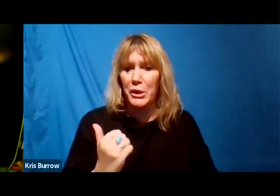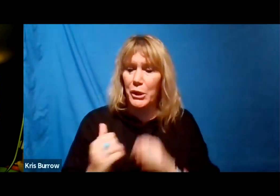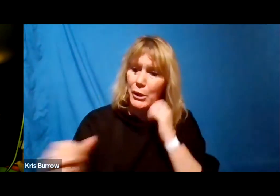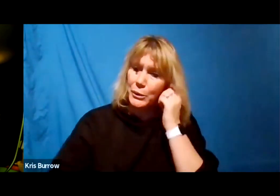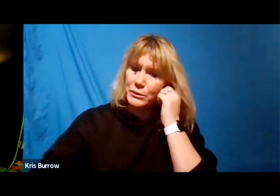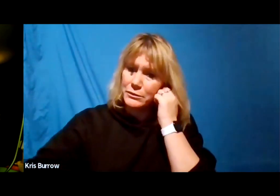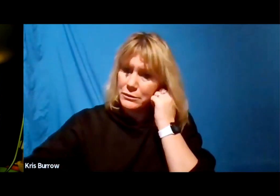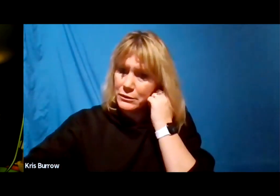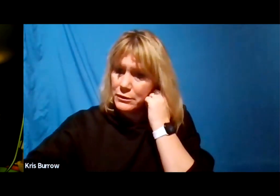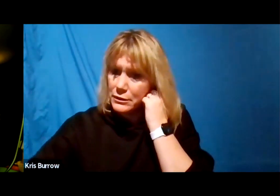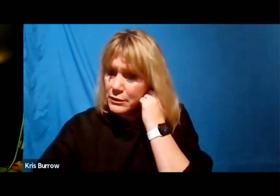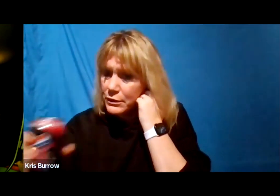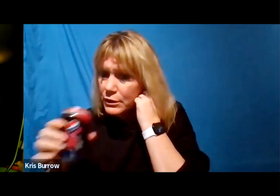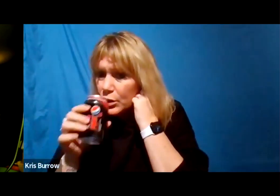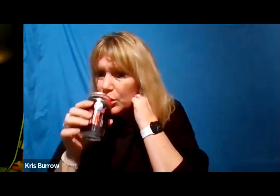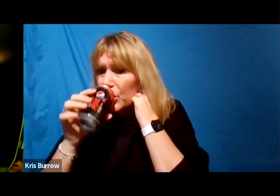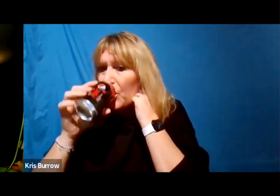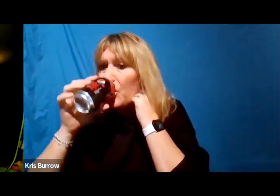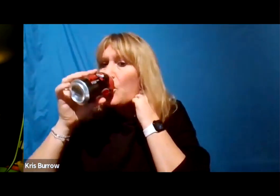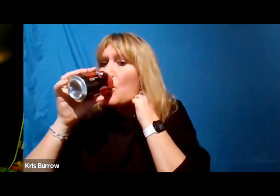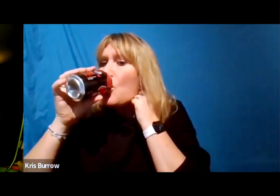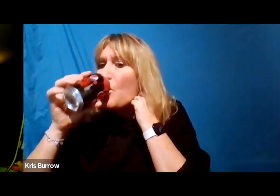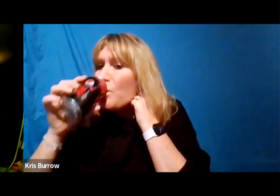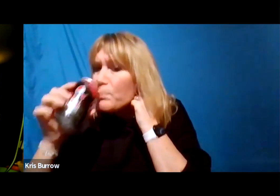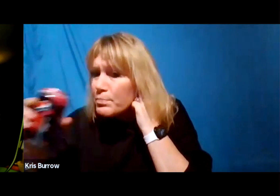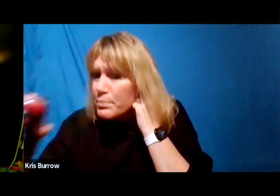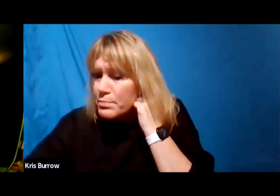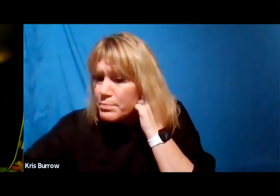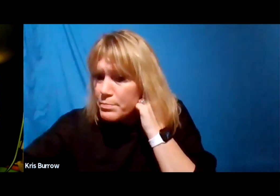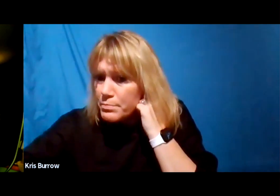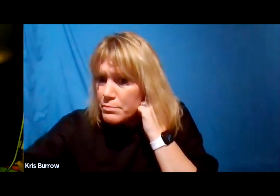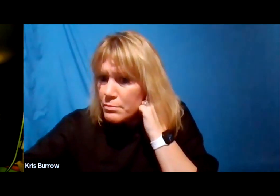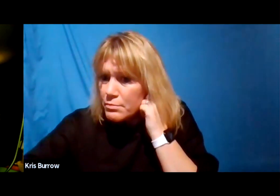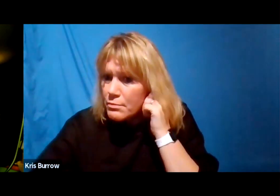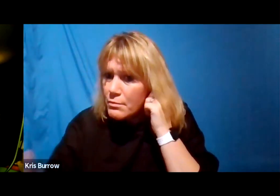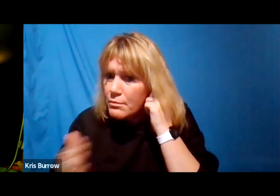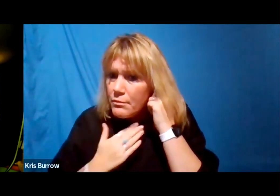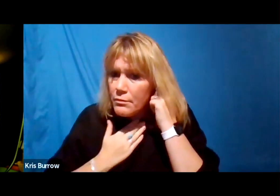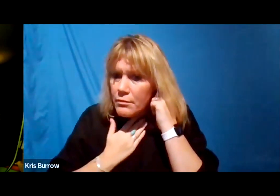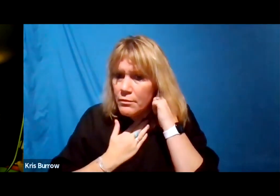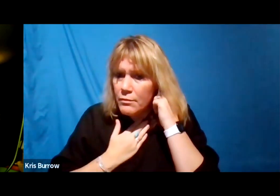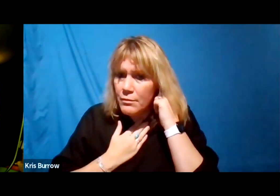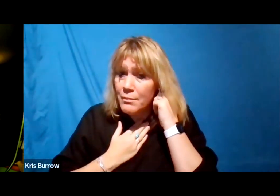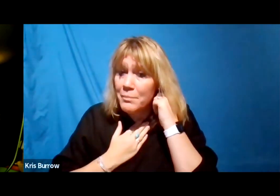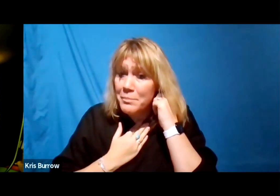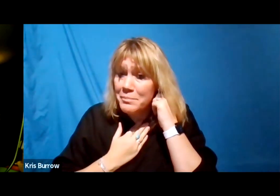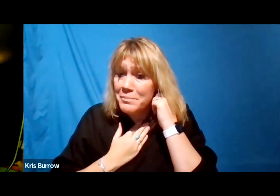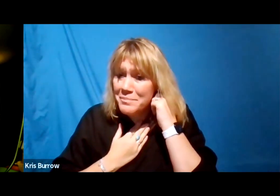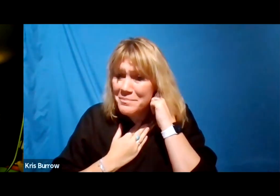they're all here and applauding us which